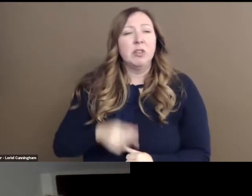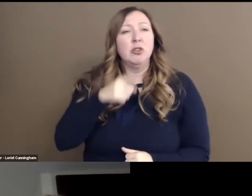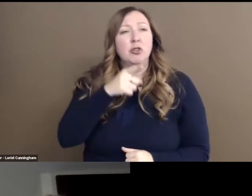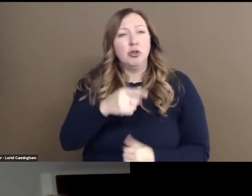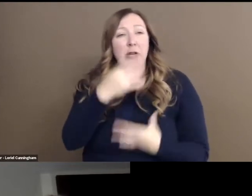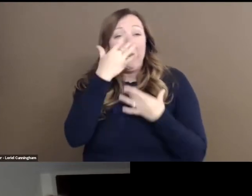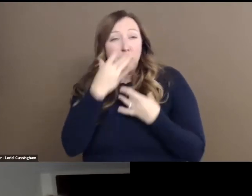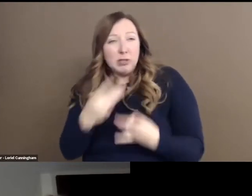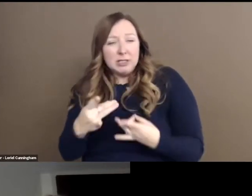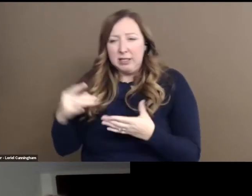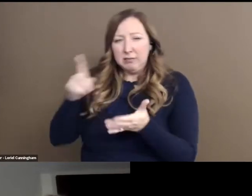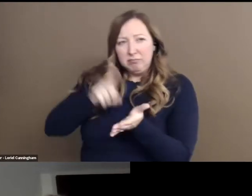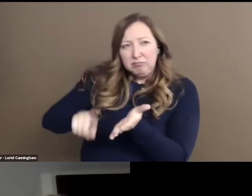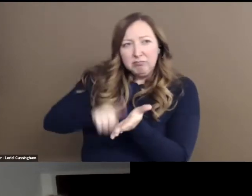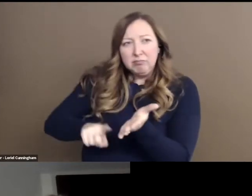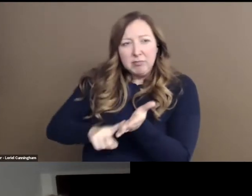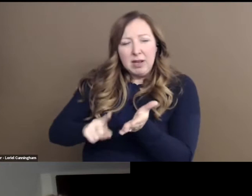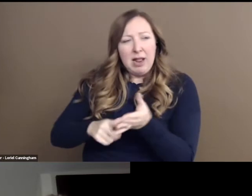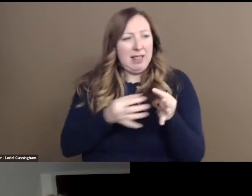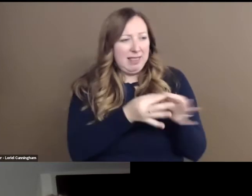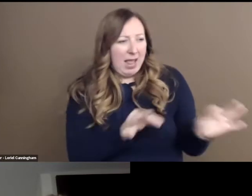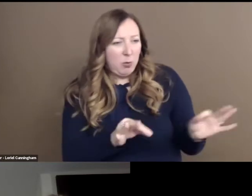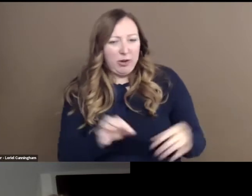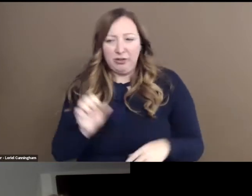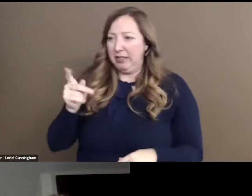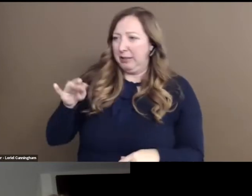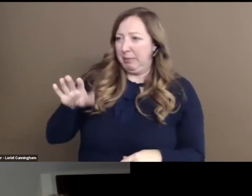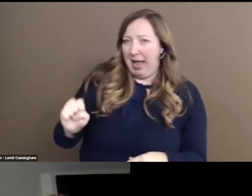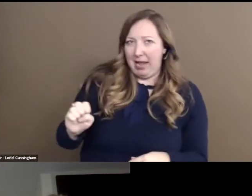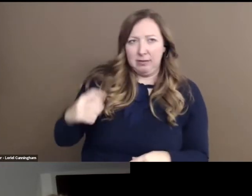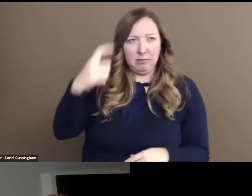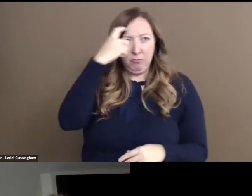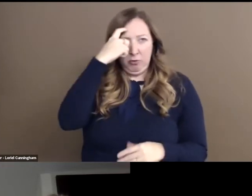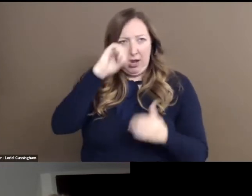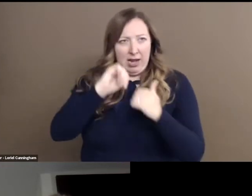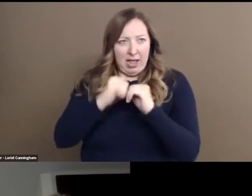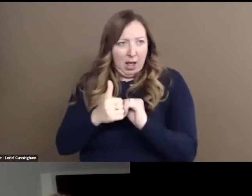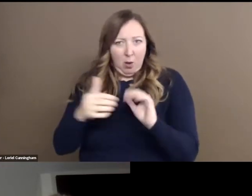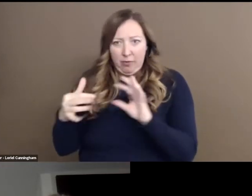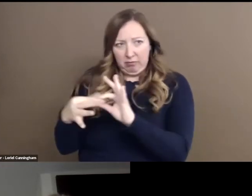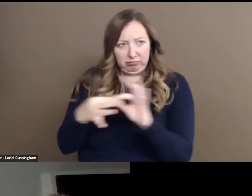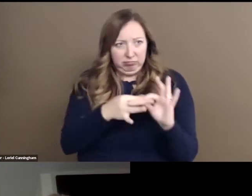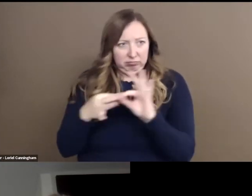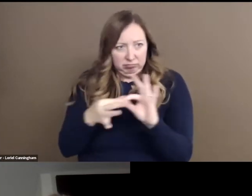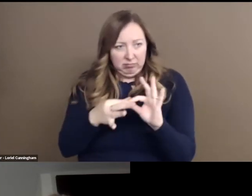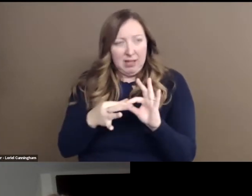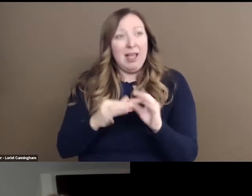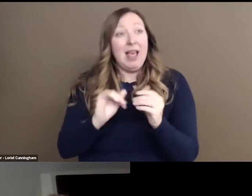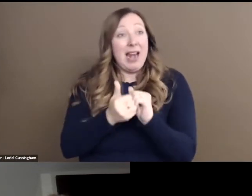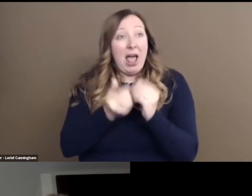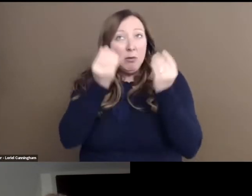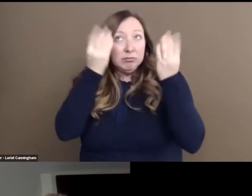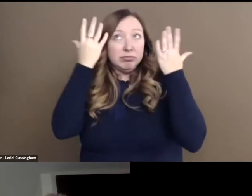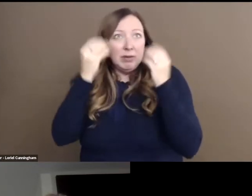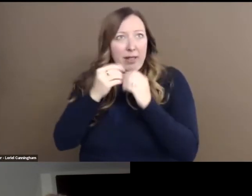the relationship between these systems and how they are represented in the mind